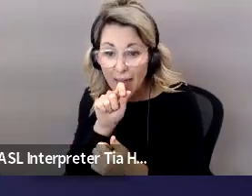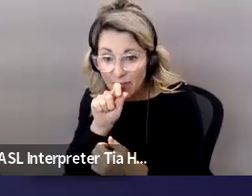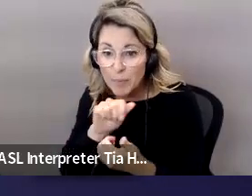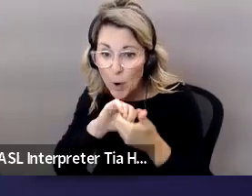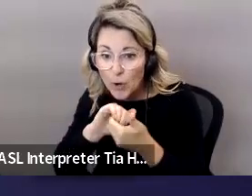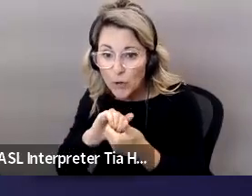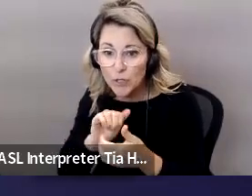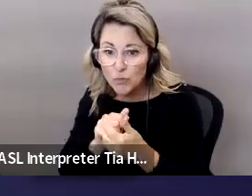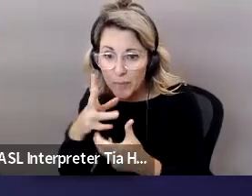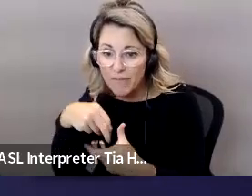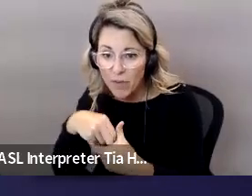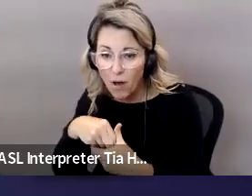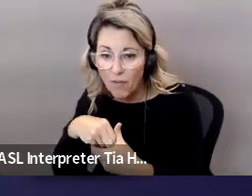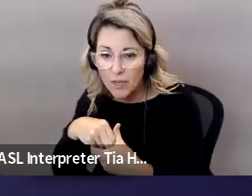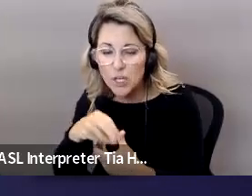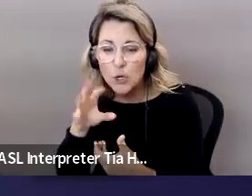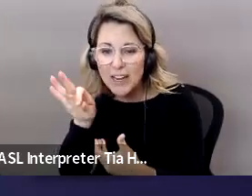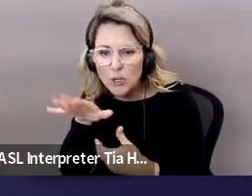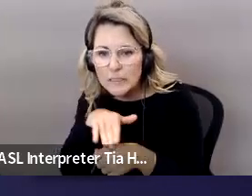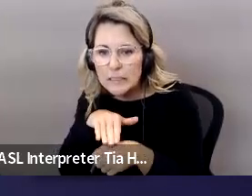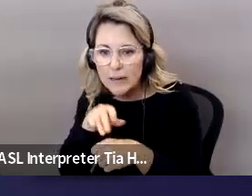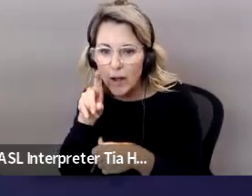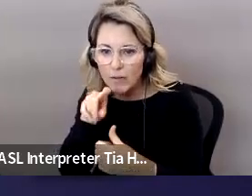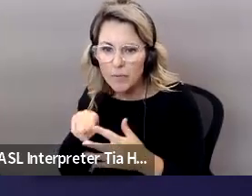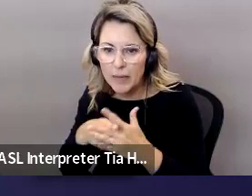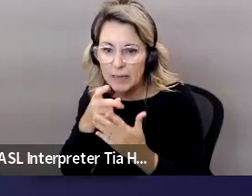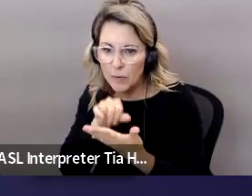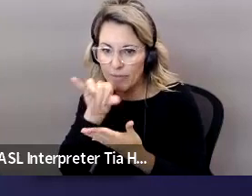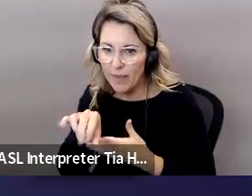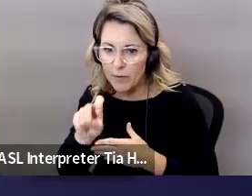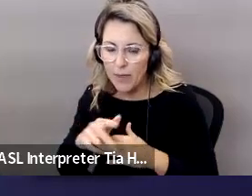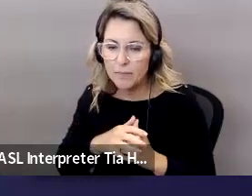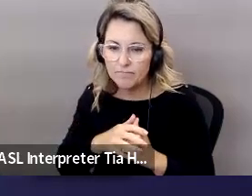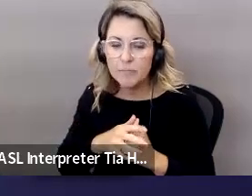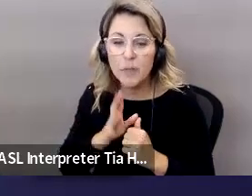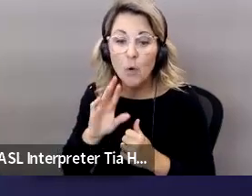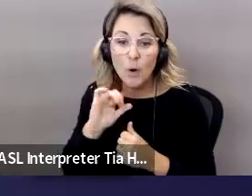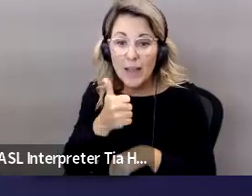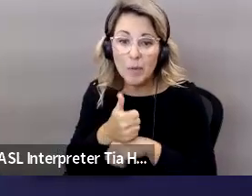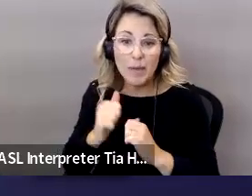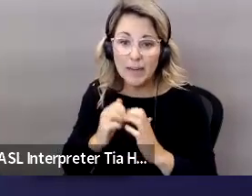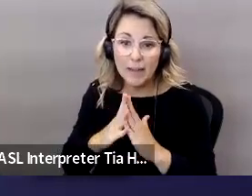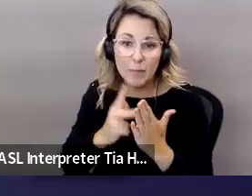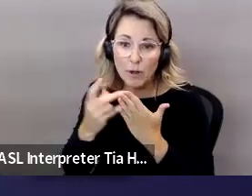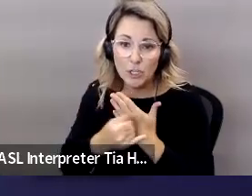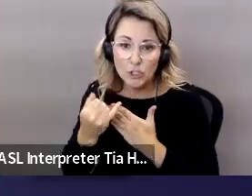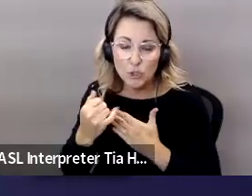will be involved in either designing and/or implementing the project. Sampling and enrollment.